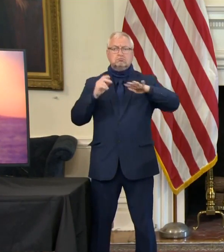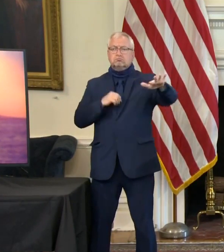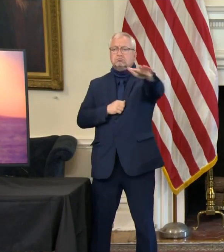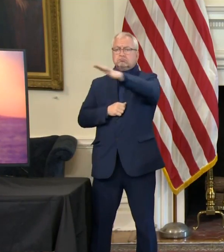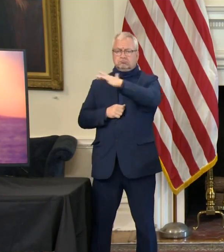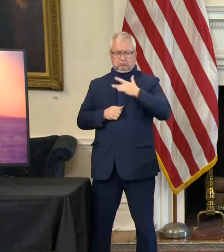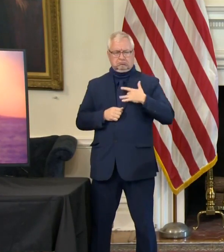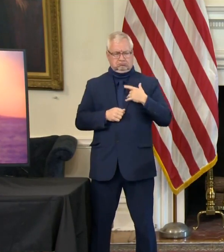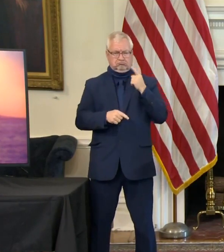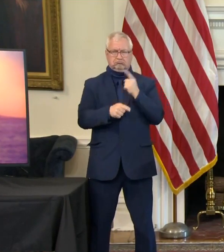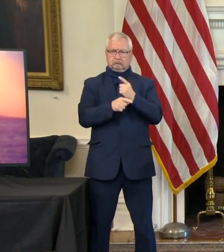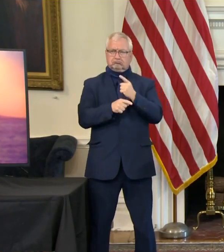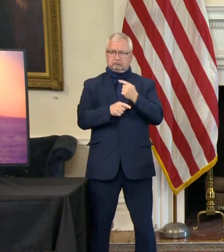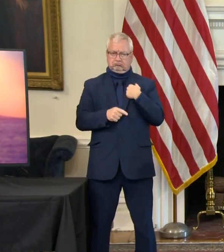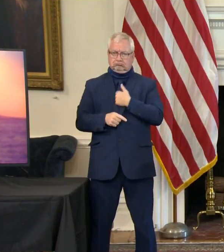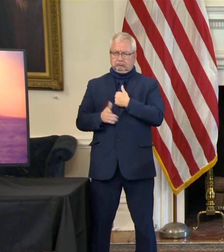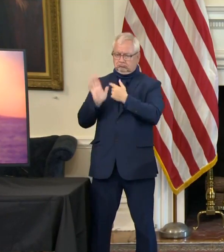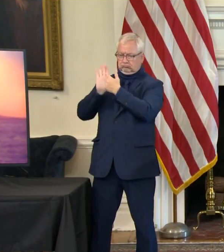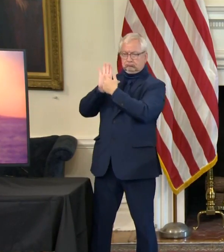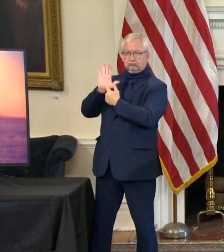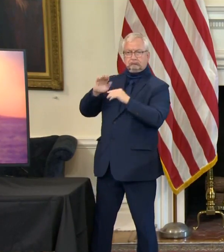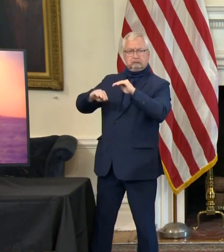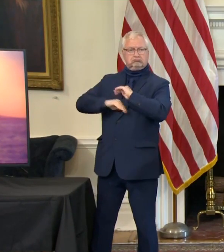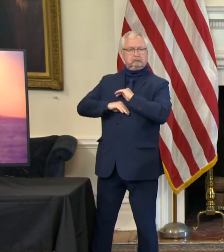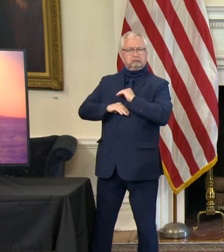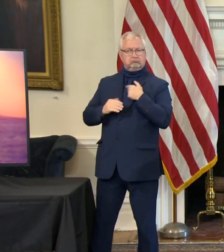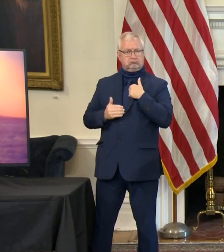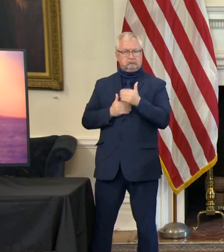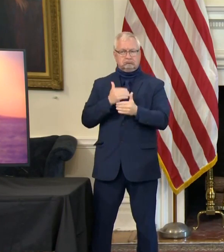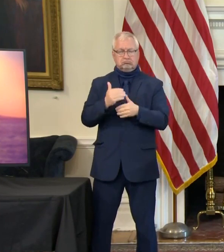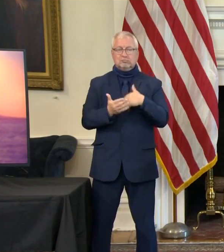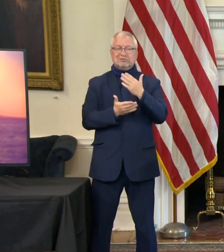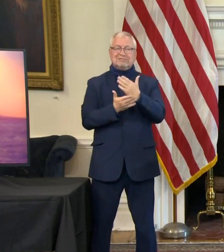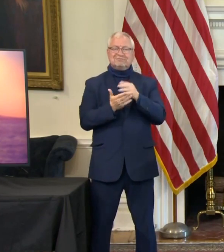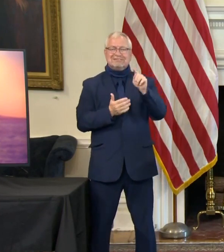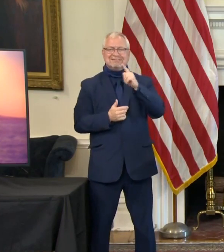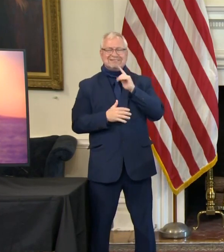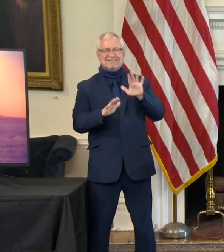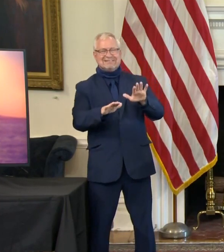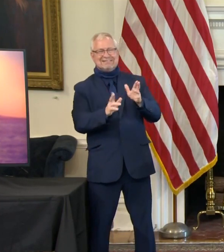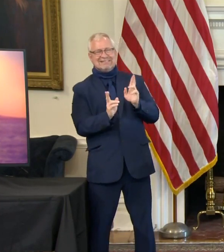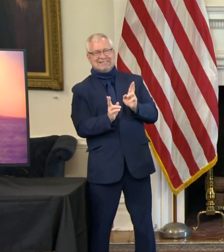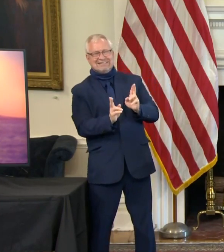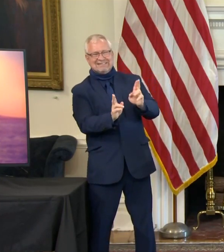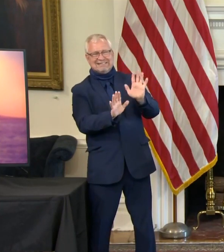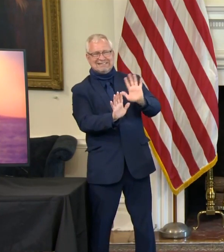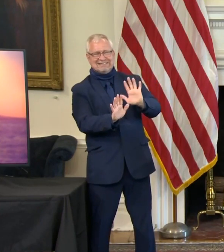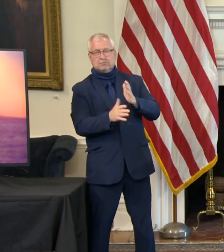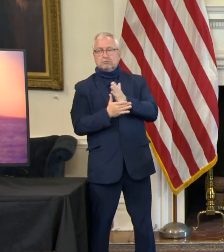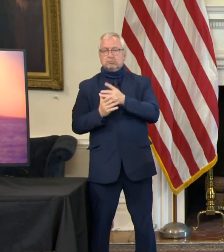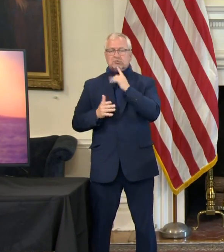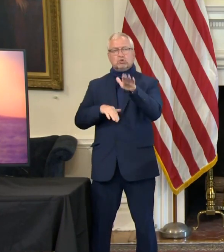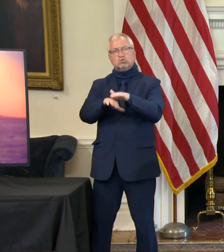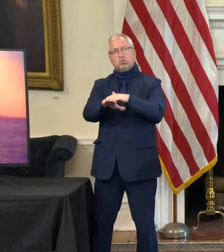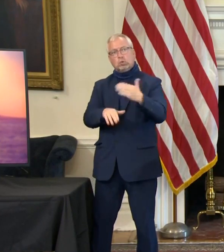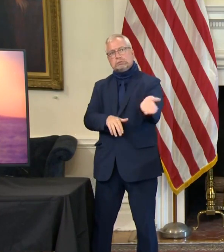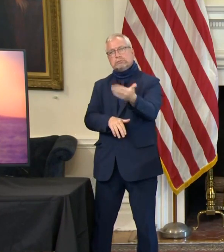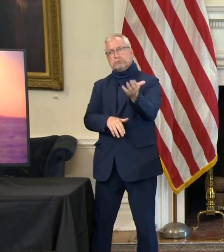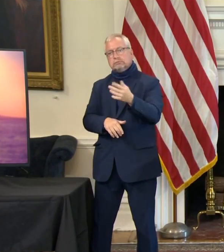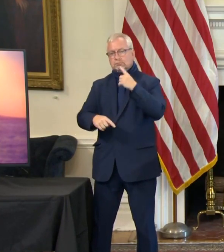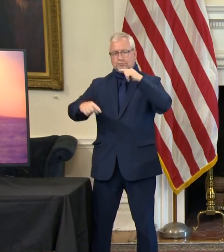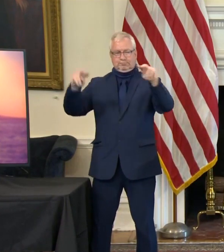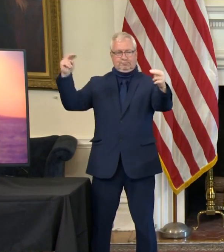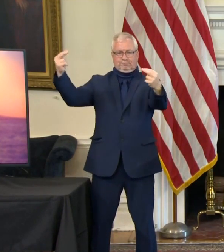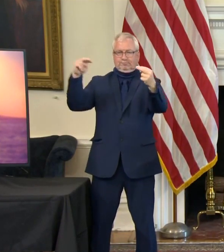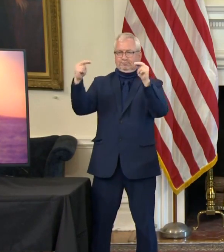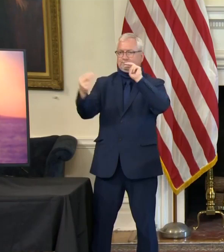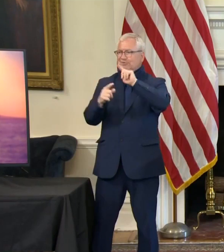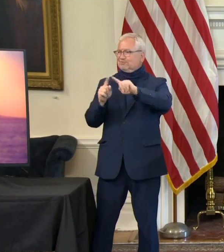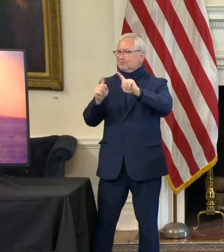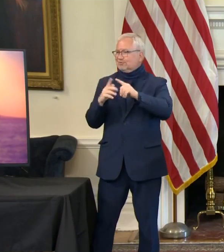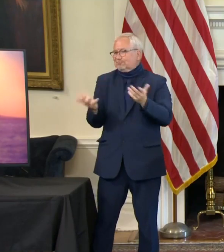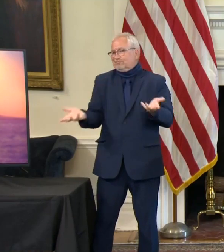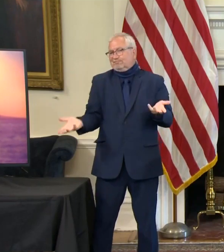SOME PEOPLE, FIVE TO 10% THINK WE ARE GOING TO SLOWLY AND FIVE TO 10 THINK WE ARE MOVING TOO FAST BUT MOST PEOPLE THINK WE ARE GOING ABOUT RIGHT.